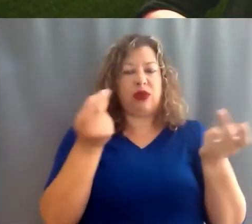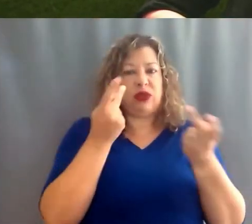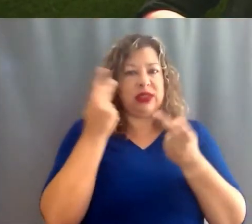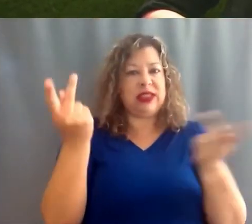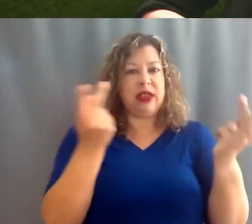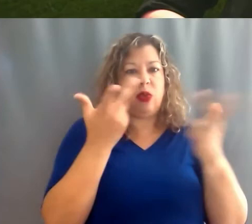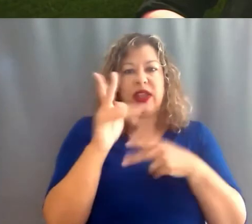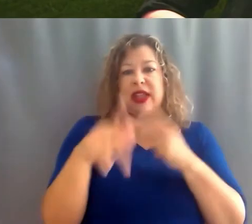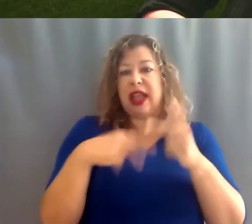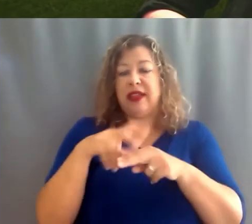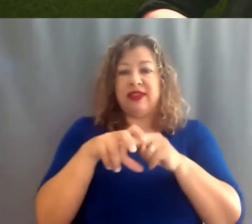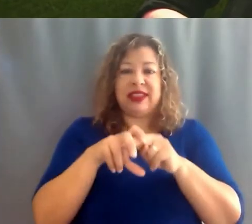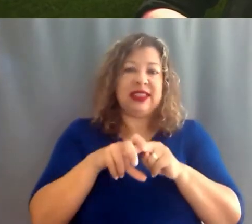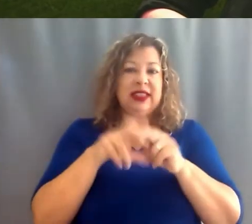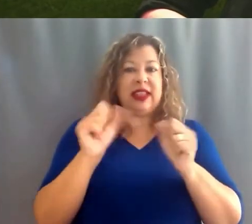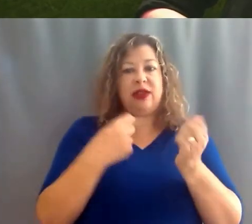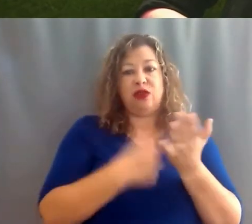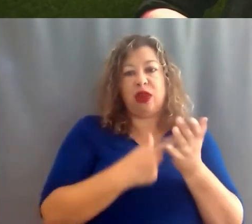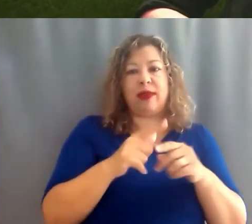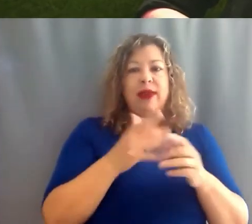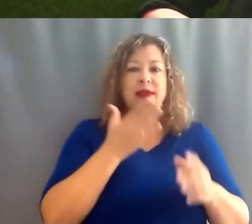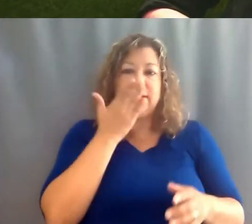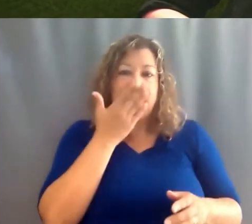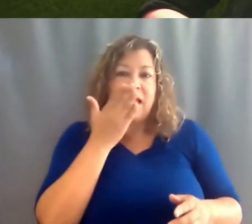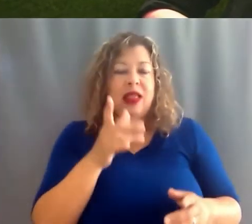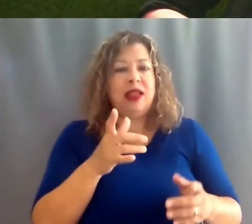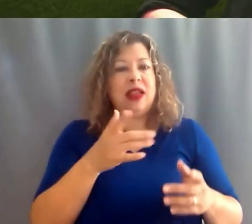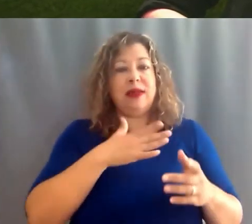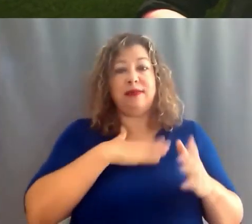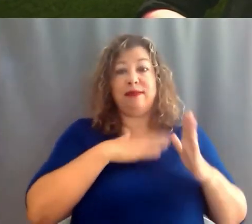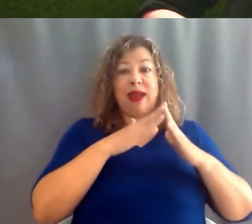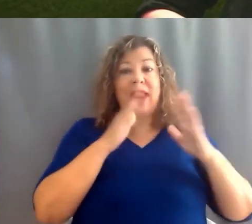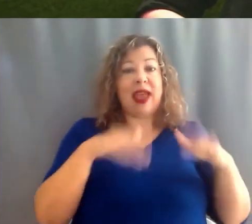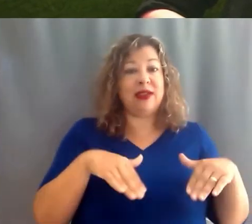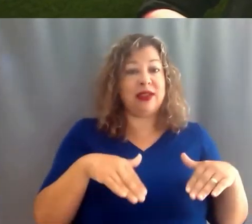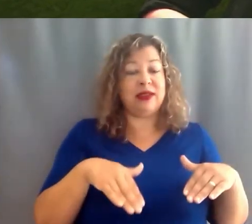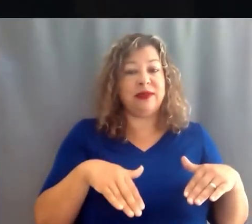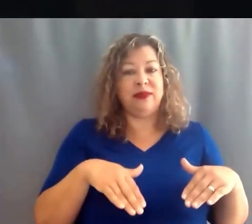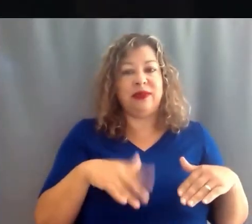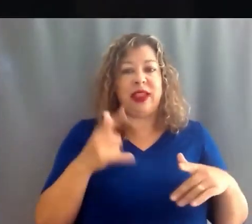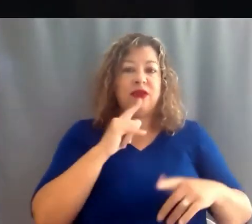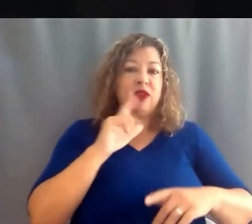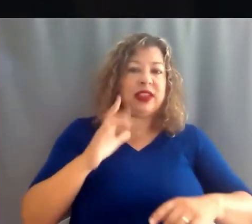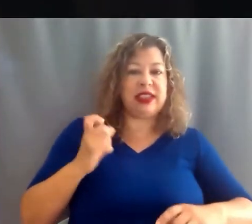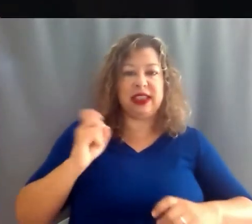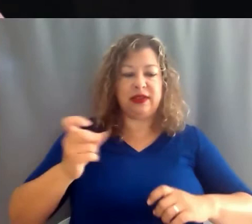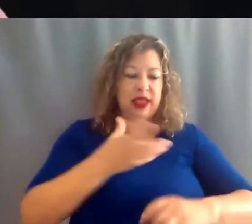Like, my house smells different than yours. This is about agency. That's Maureen's point about agency.